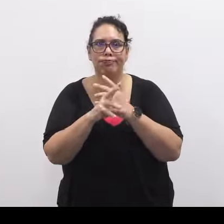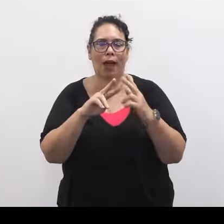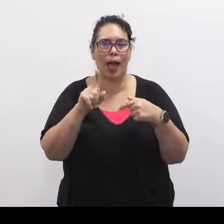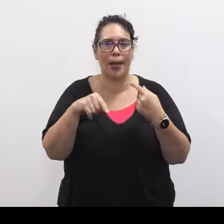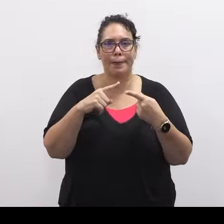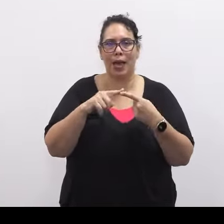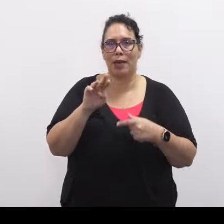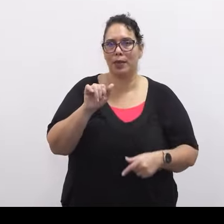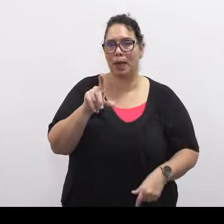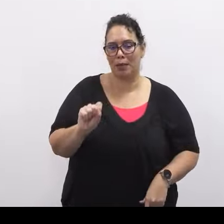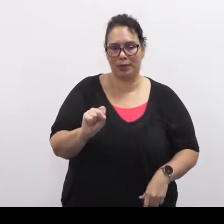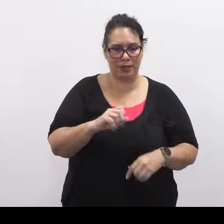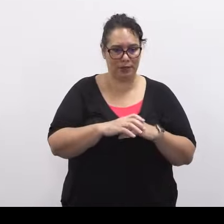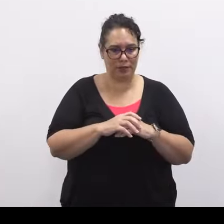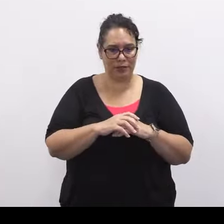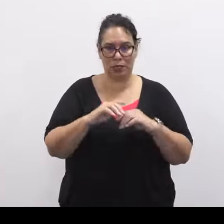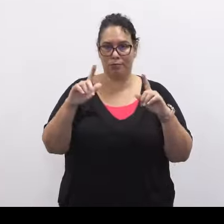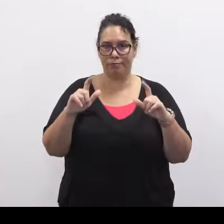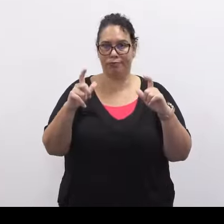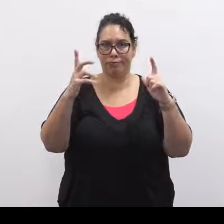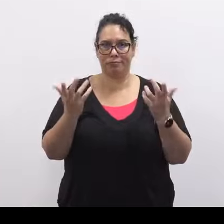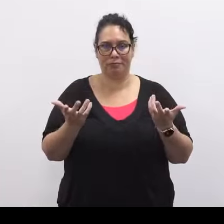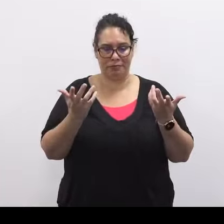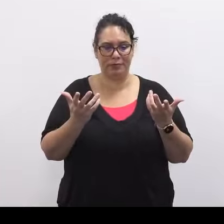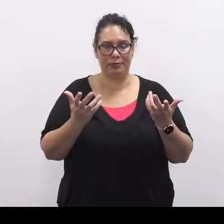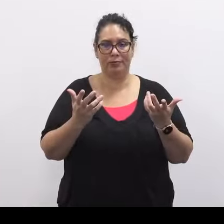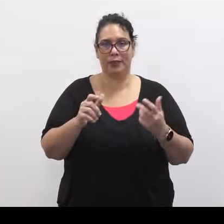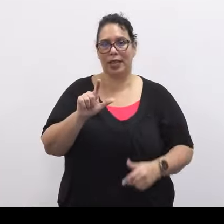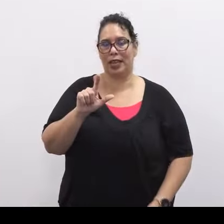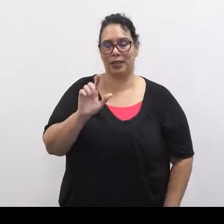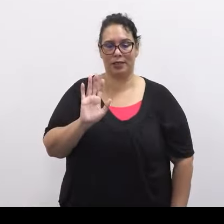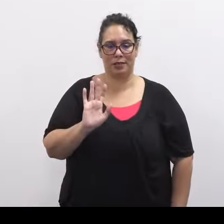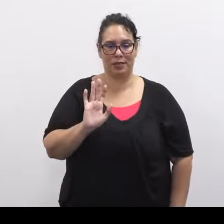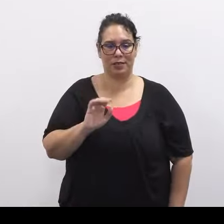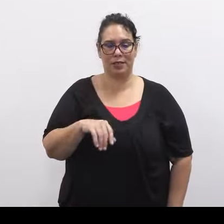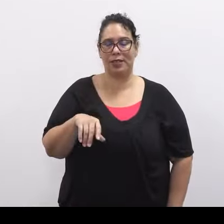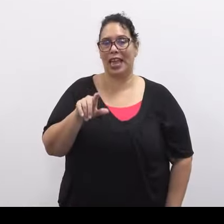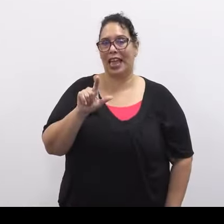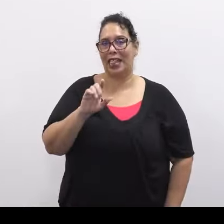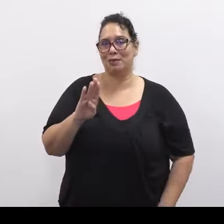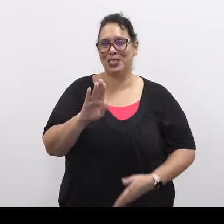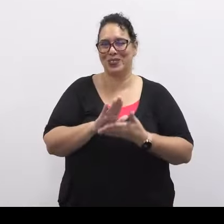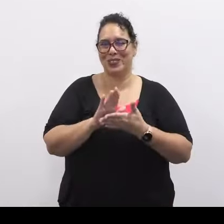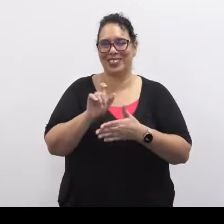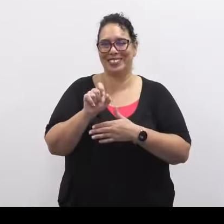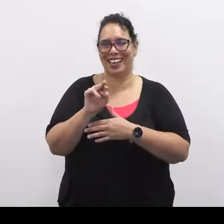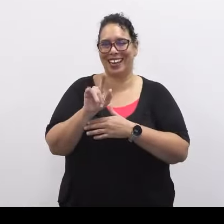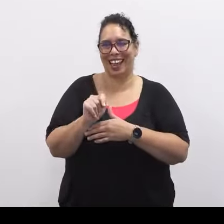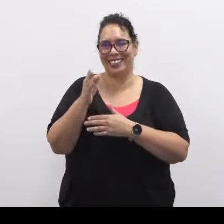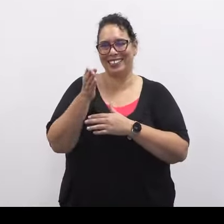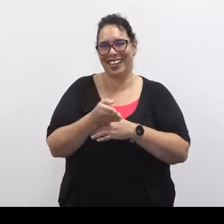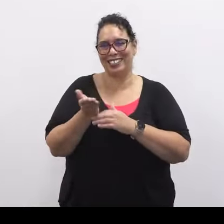Here's a screenshot of LBUS, I'm sorry, of lbschools.net/redistricting,